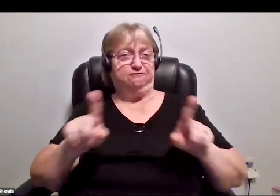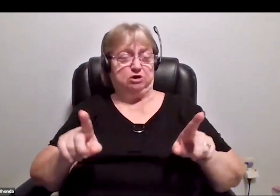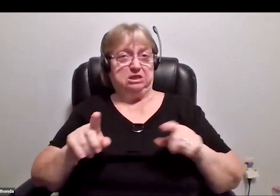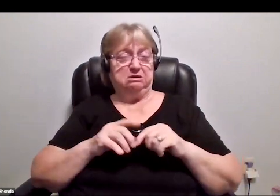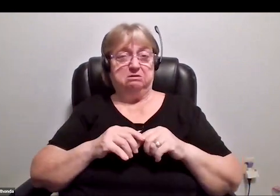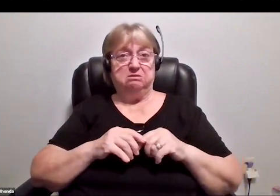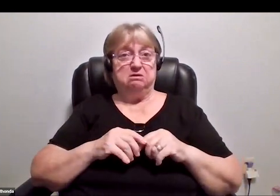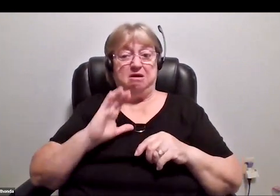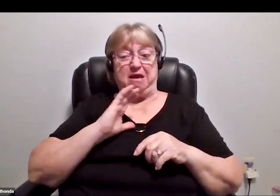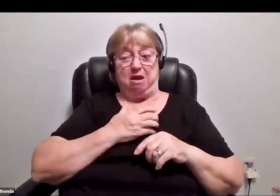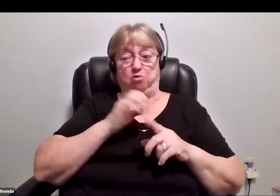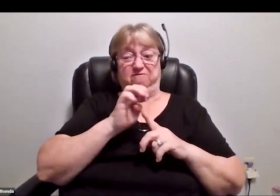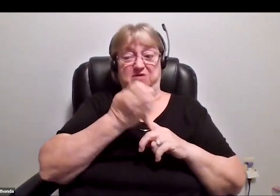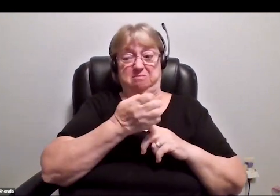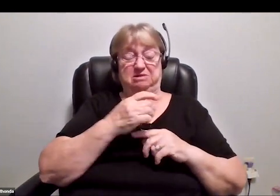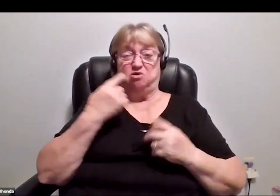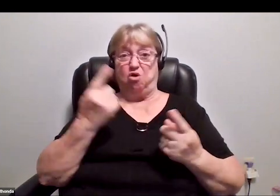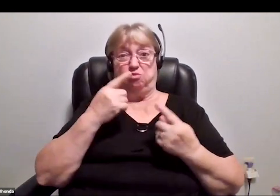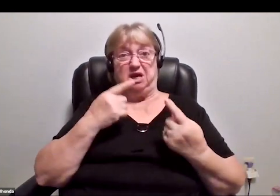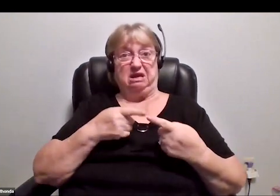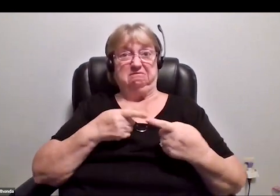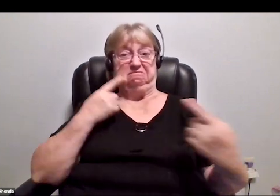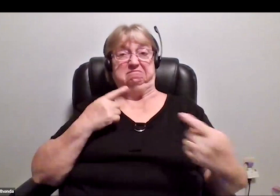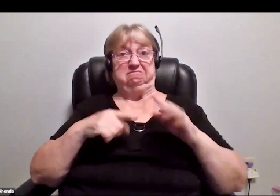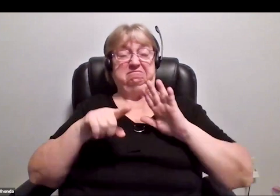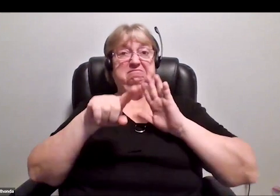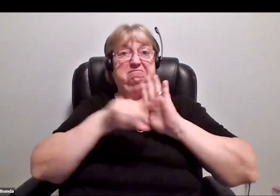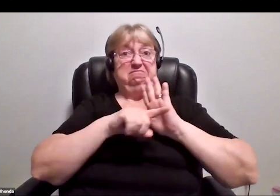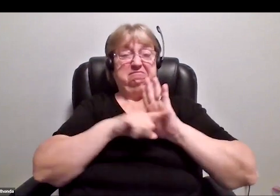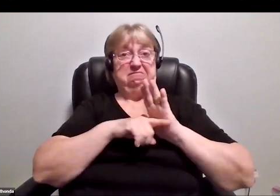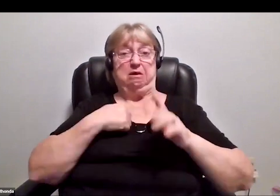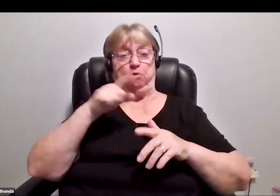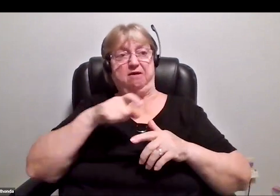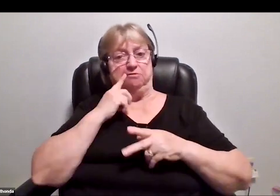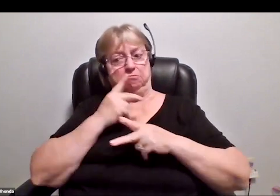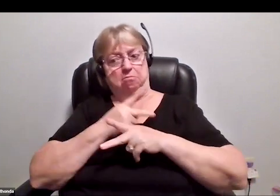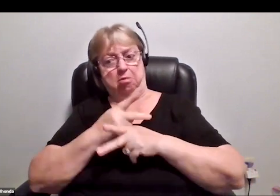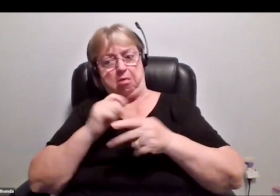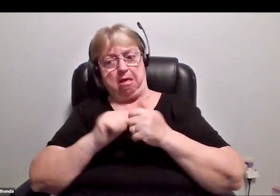in particular ways and we've had to find workarounds in terms of movement. When we think about how wheelchair users